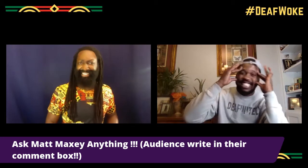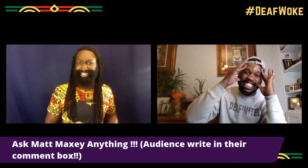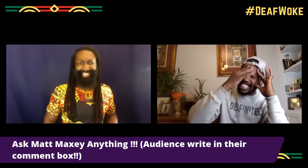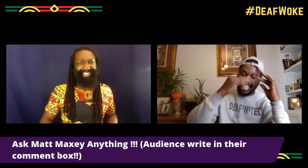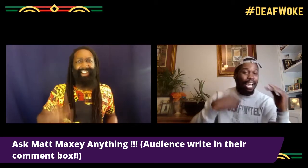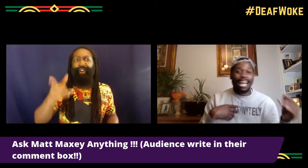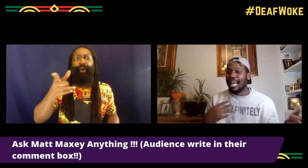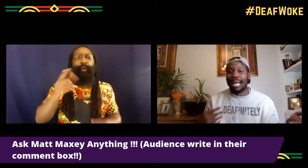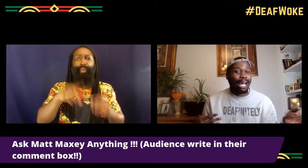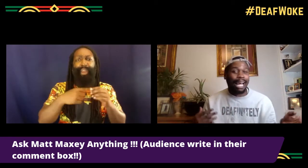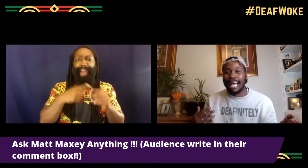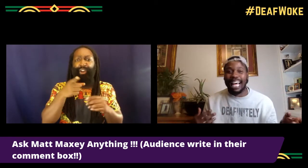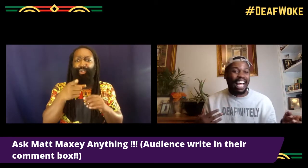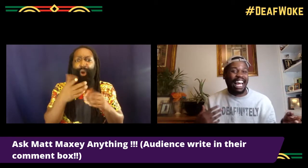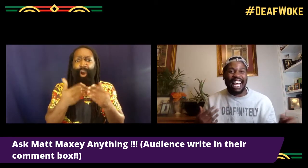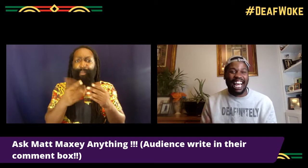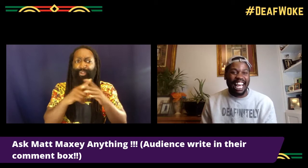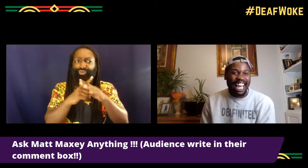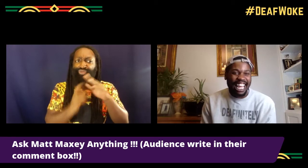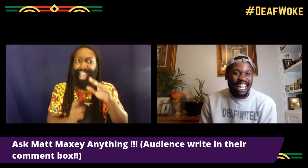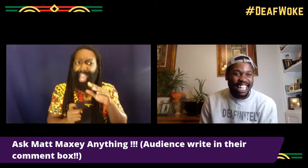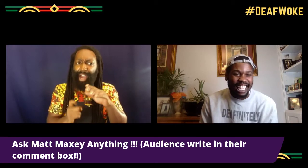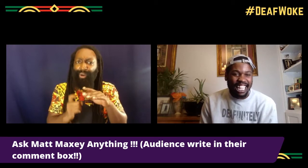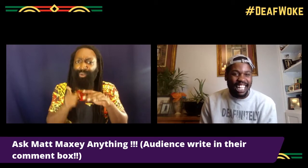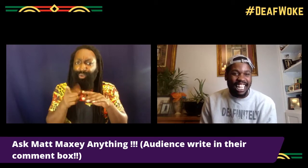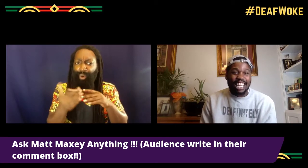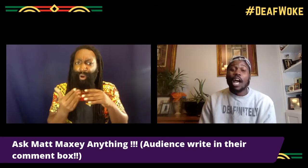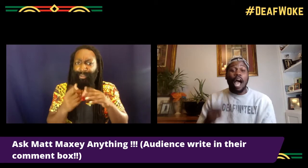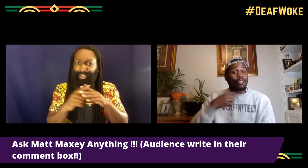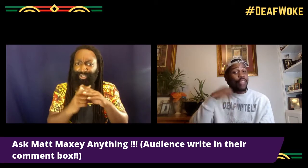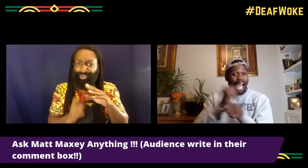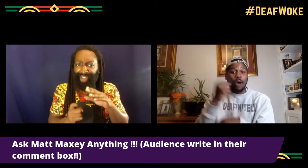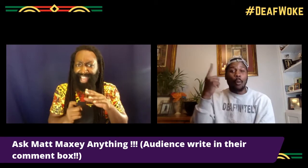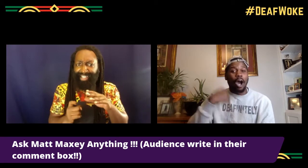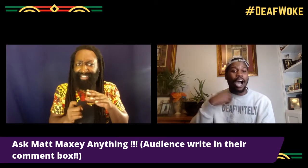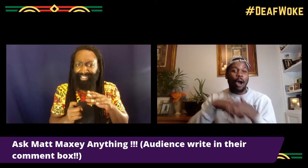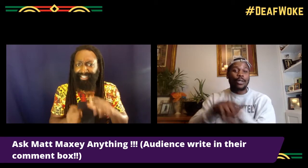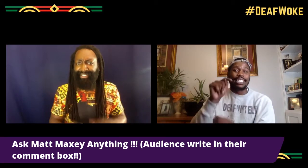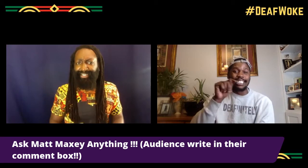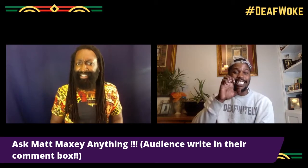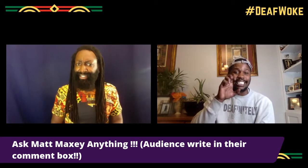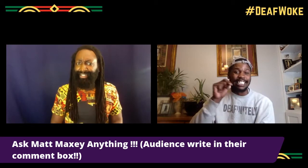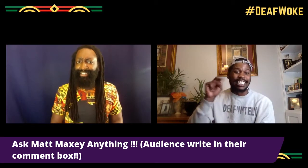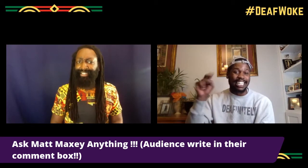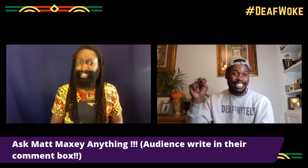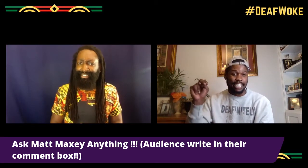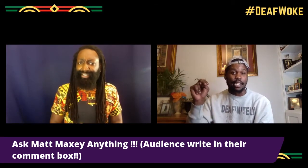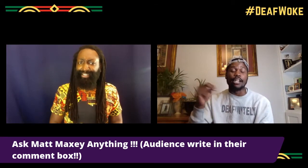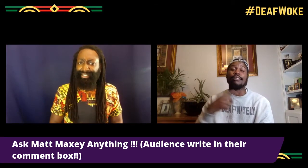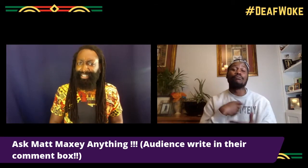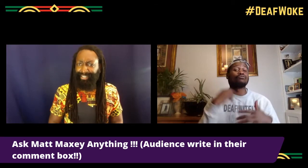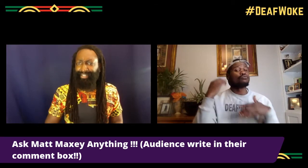and I just, was lost. Oh my, I to hear about when you almost drowned, coz you said that was true.